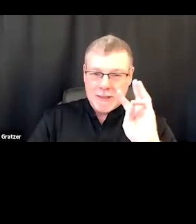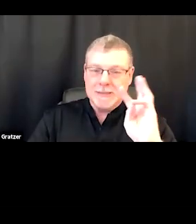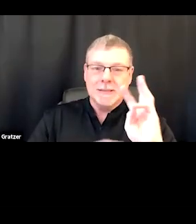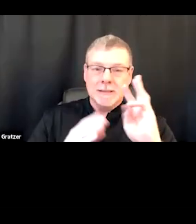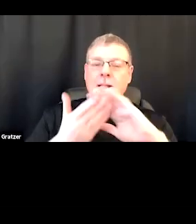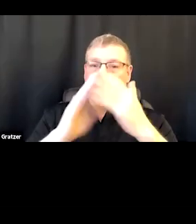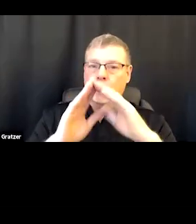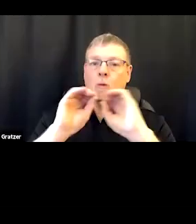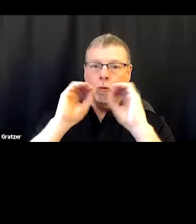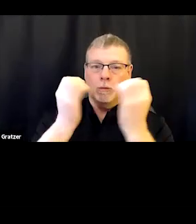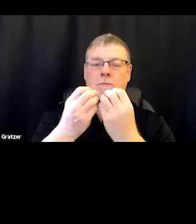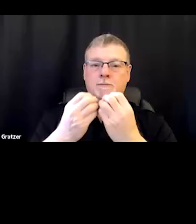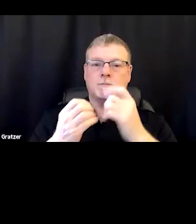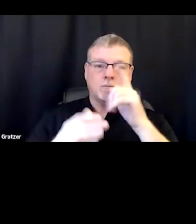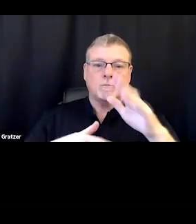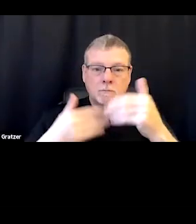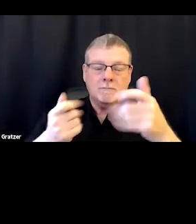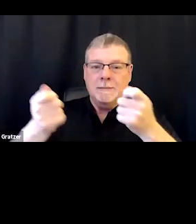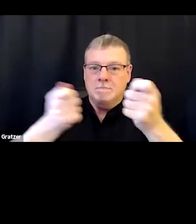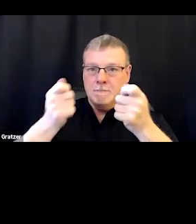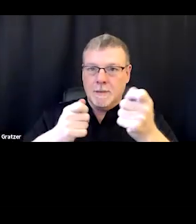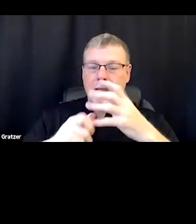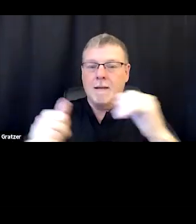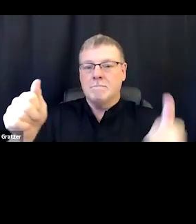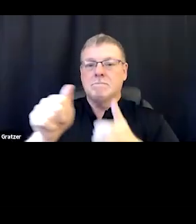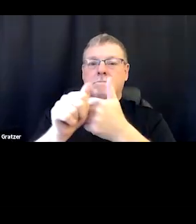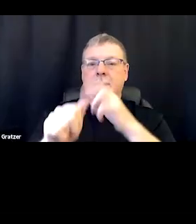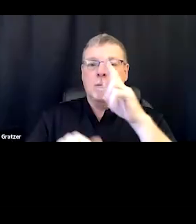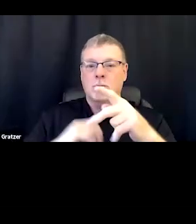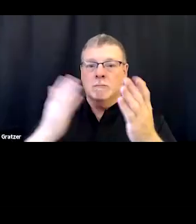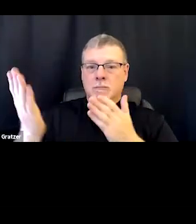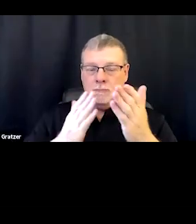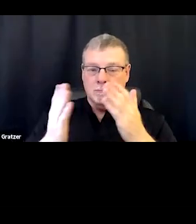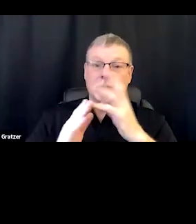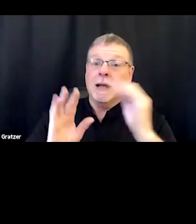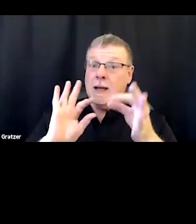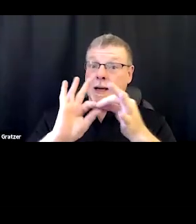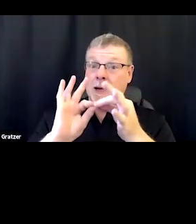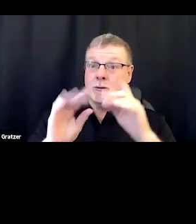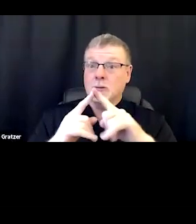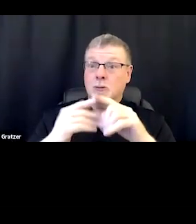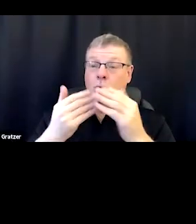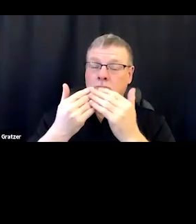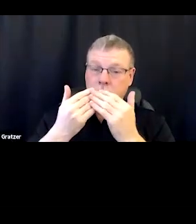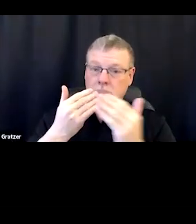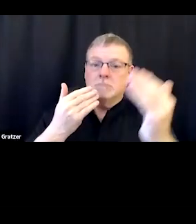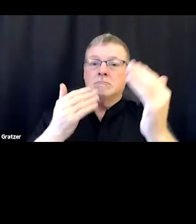who provide case management and follow-up services and connections to ongoing care and treatment.